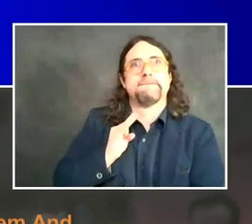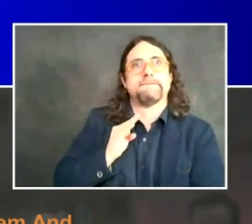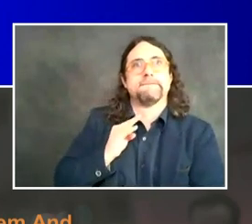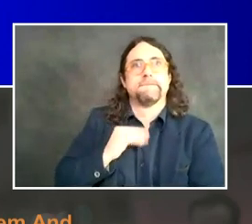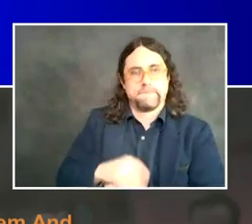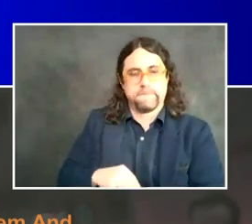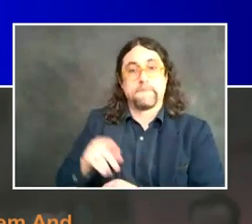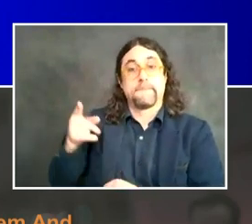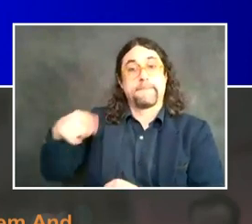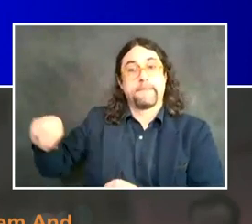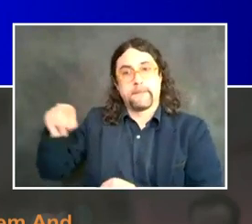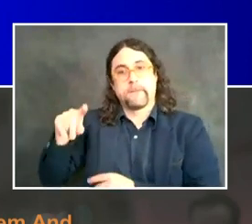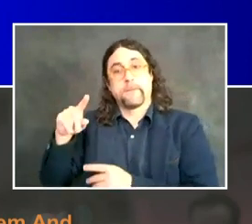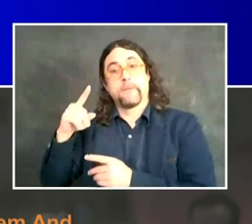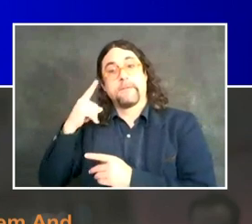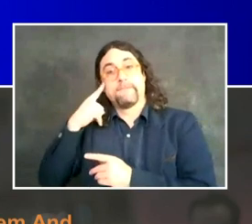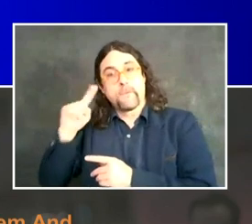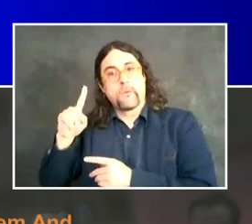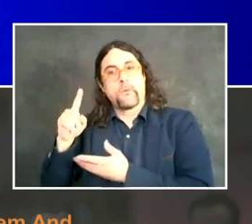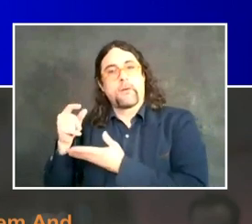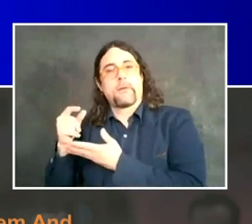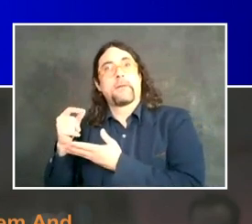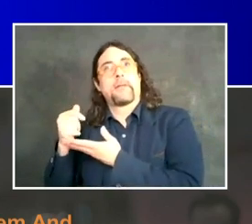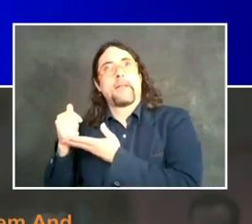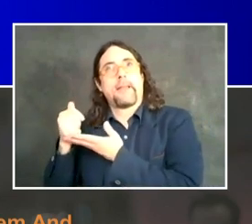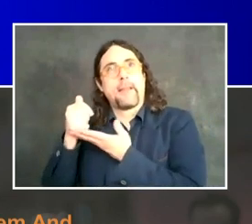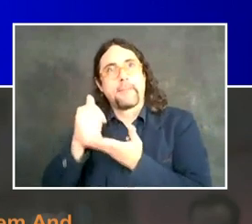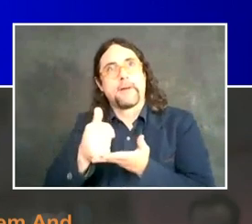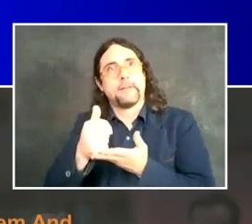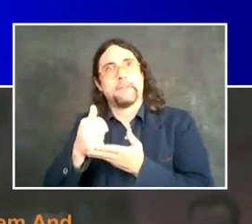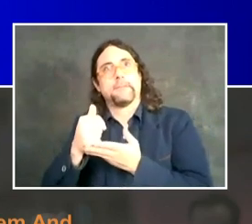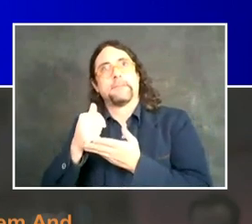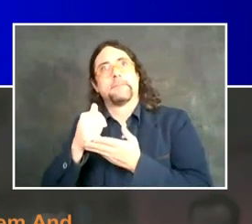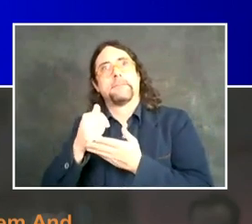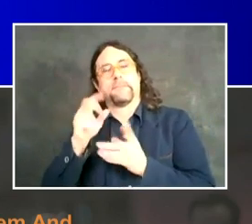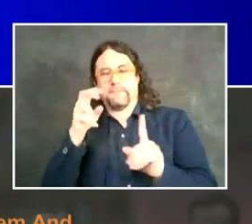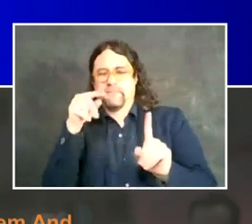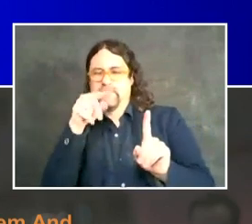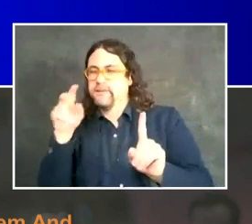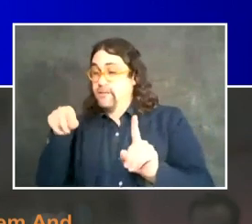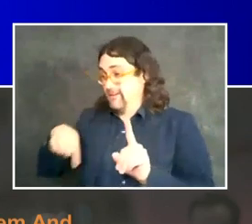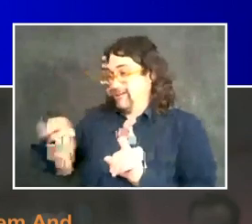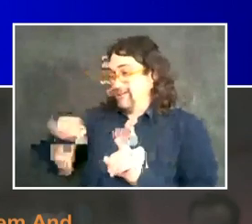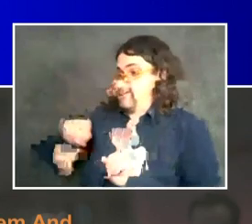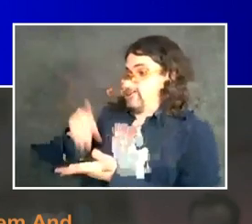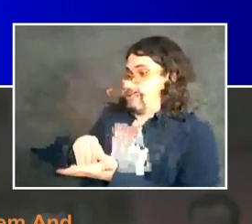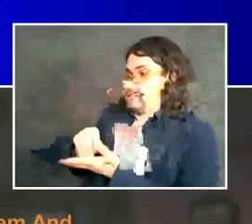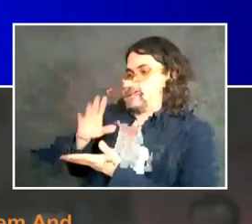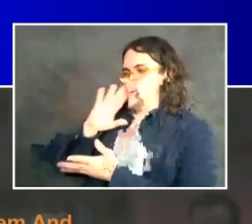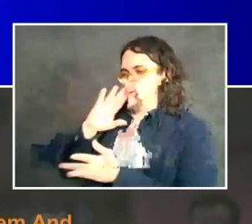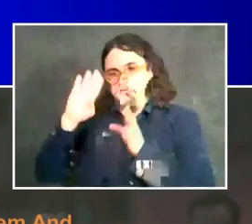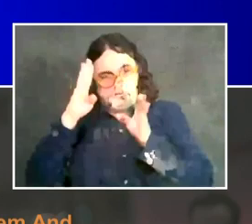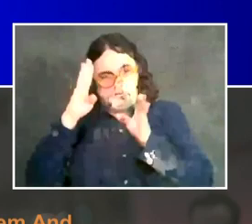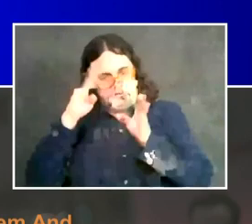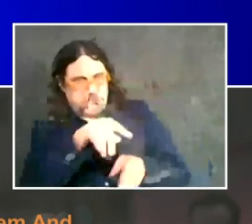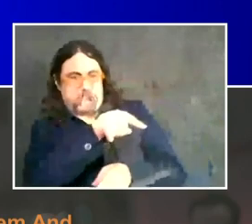HEALTH STAFF AND HELPING HEALERS HEAL, CHAMPIONS,